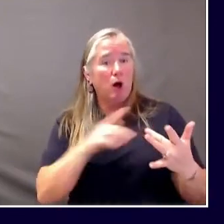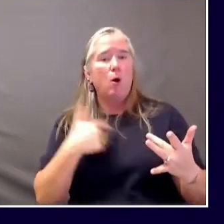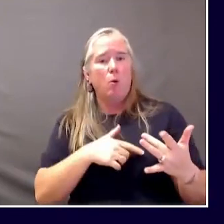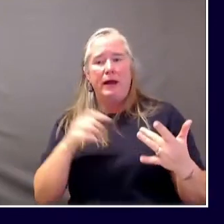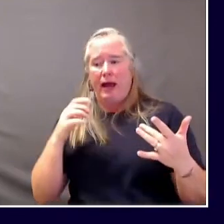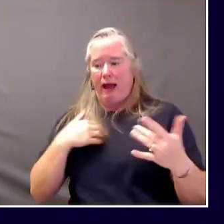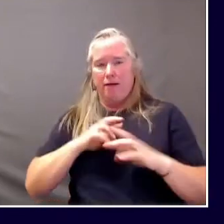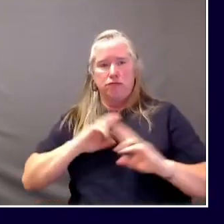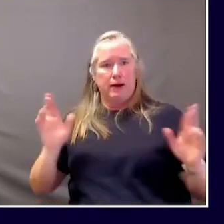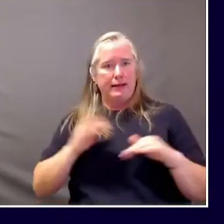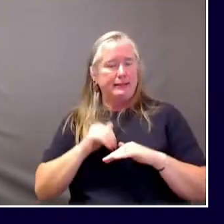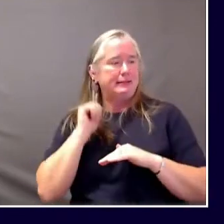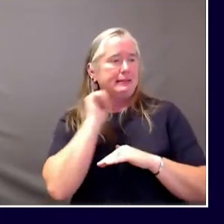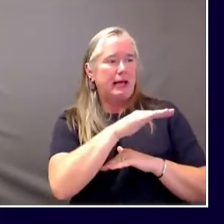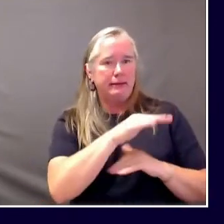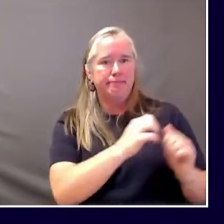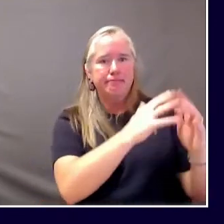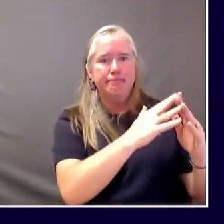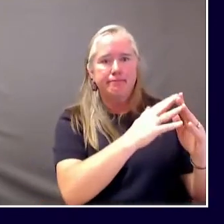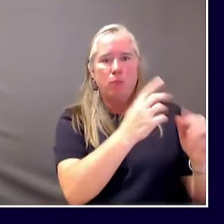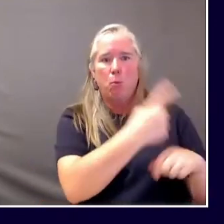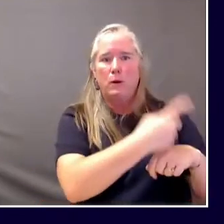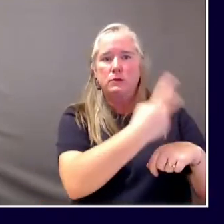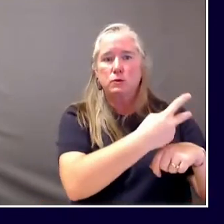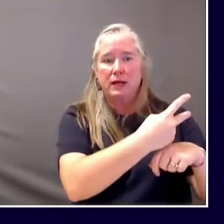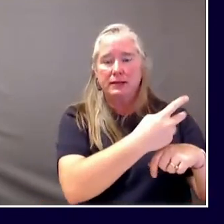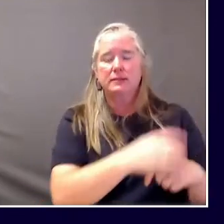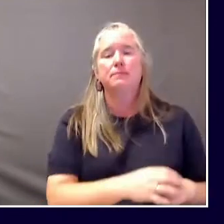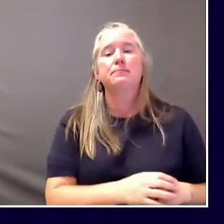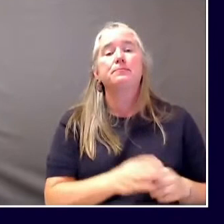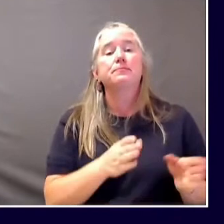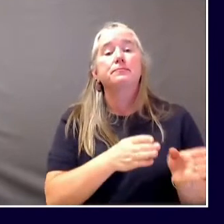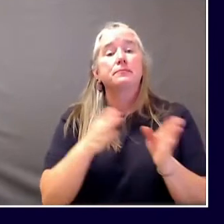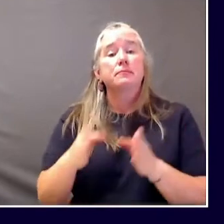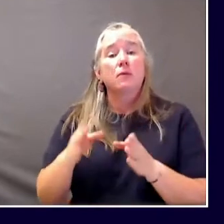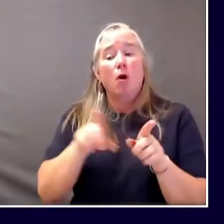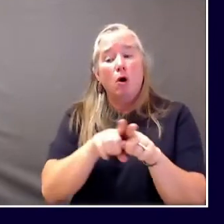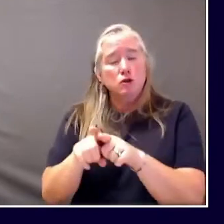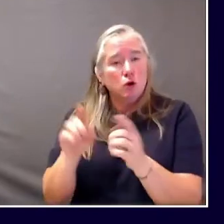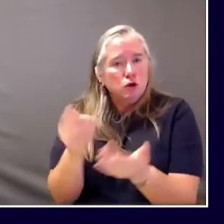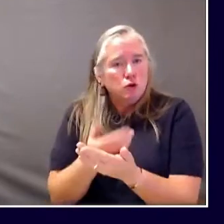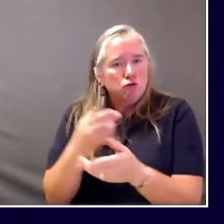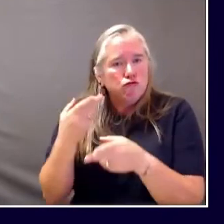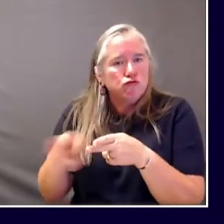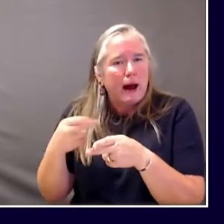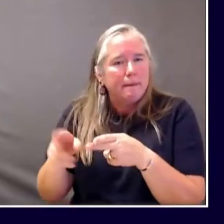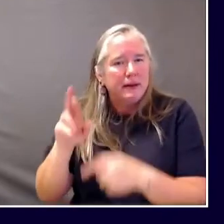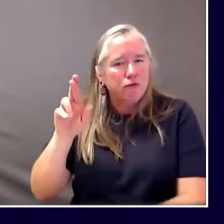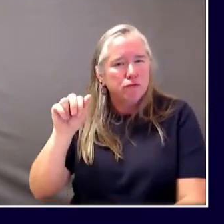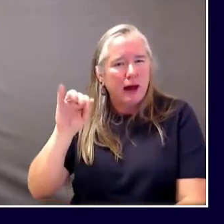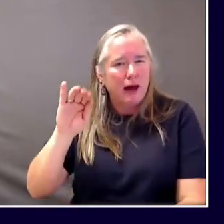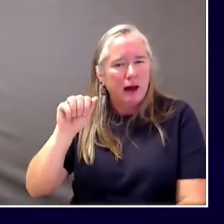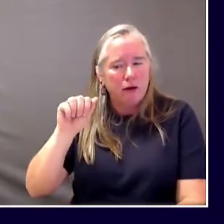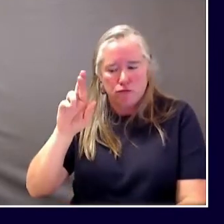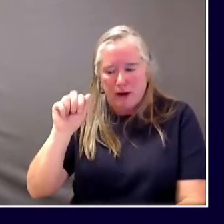plan for the buy an X. now rapid tests which the administration